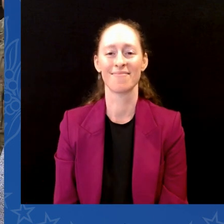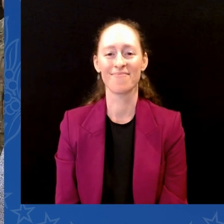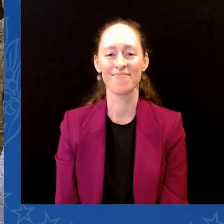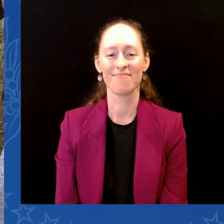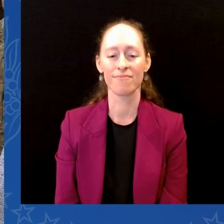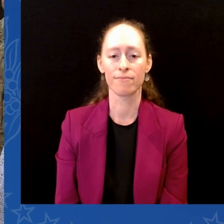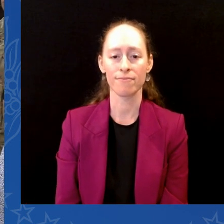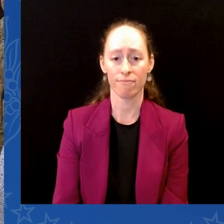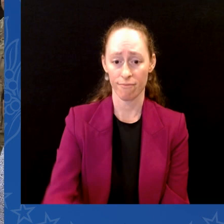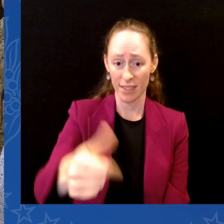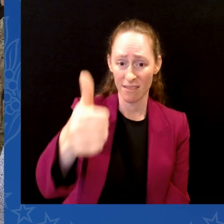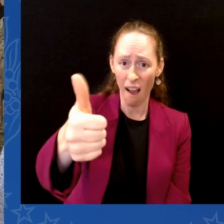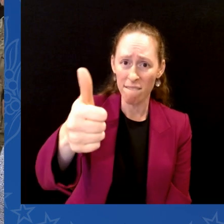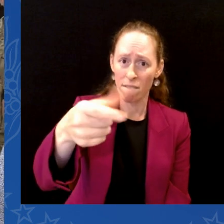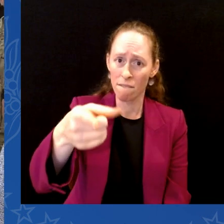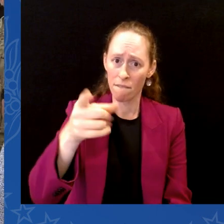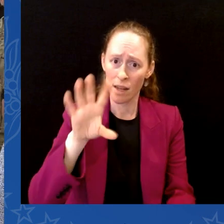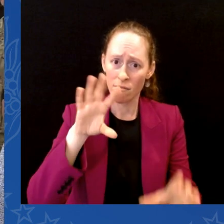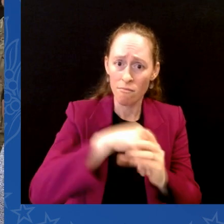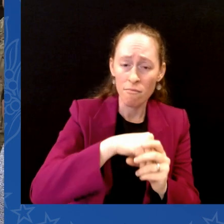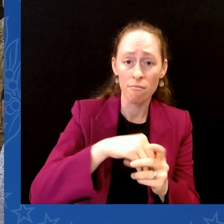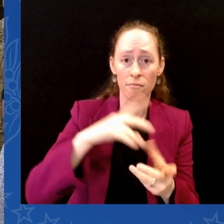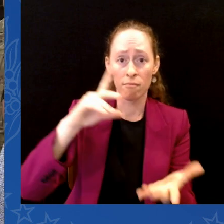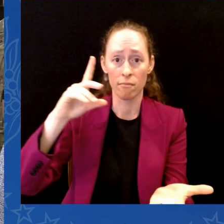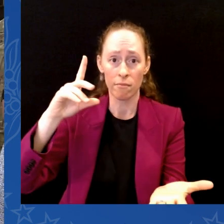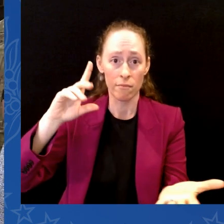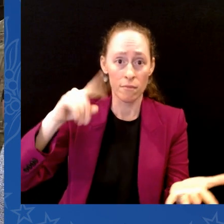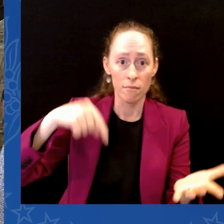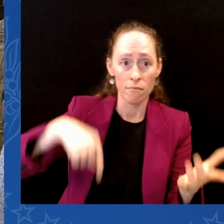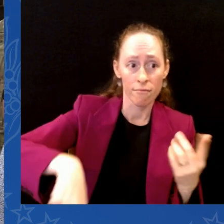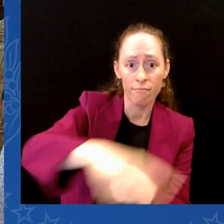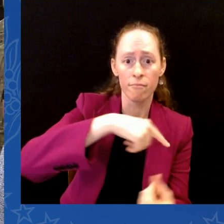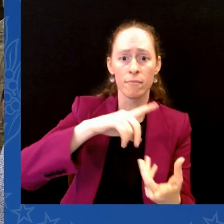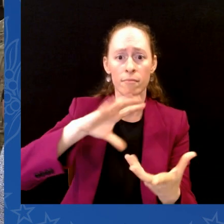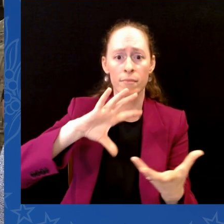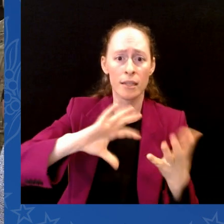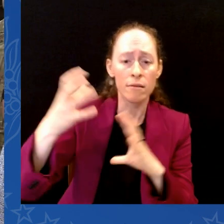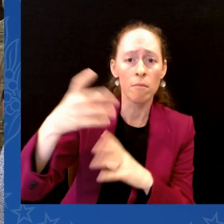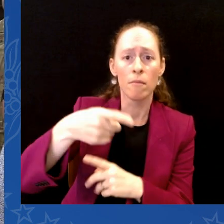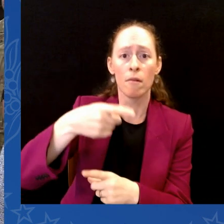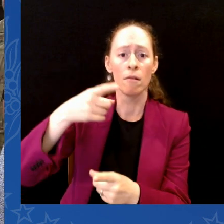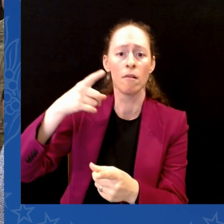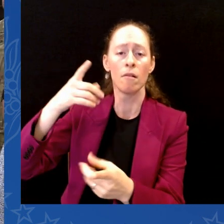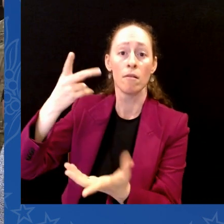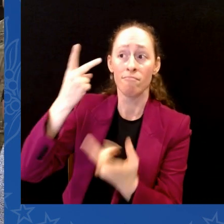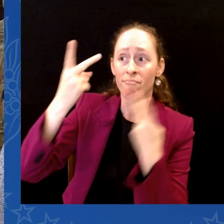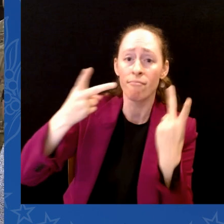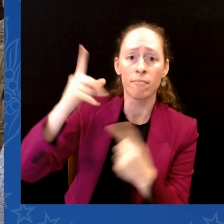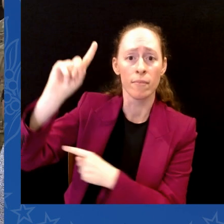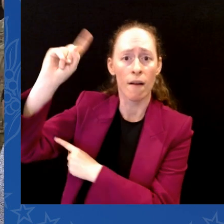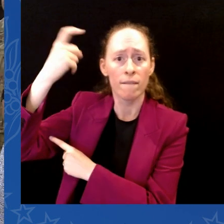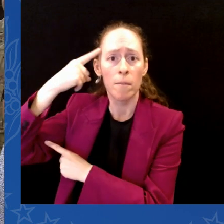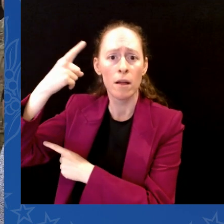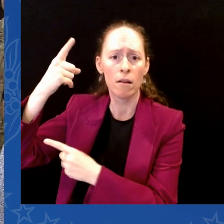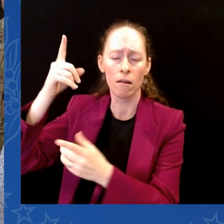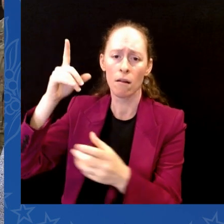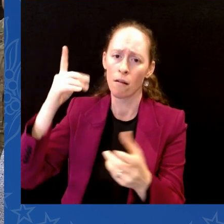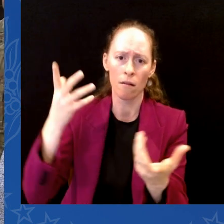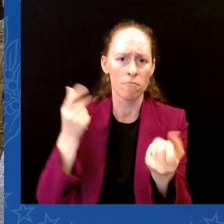Of course, our counties and municipalities, they have the boots on the ground. They're involved every day in life safety missions,